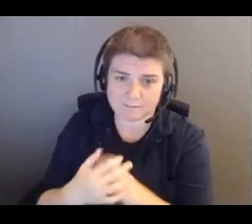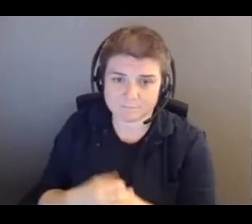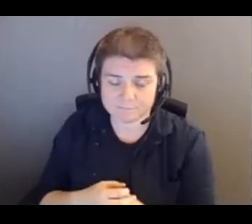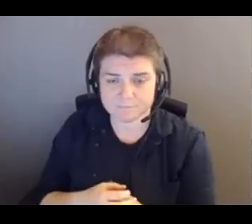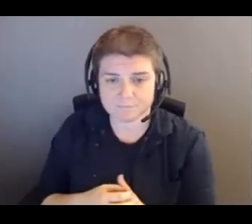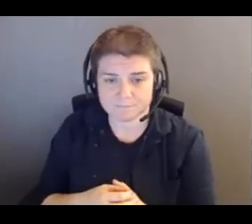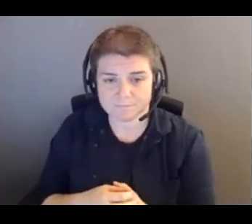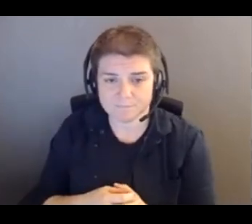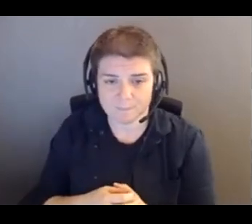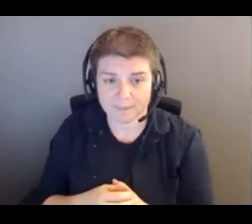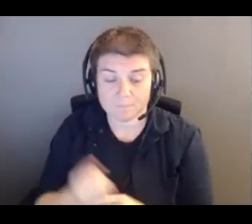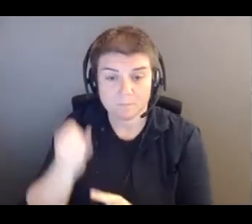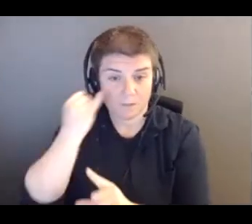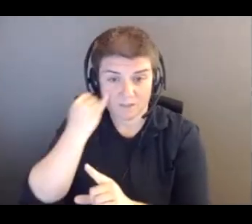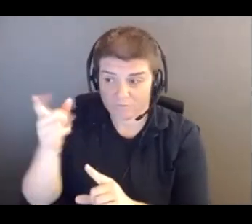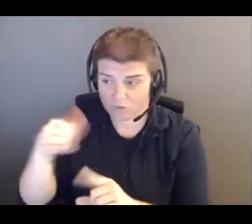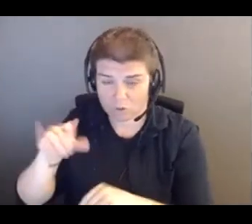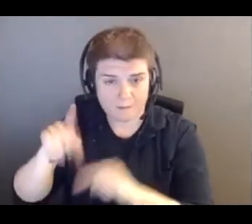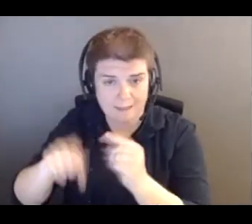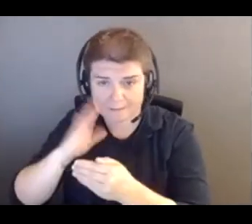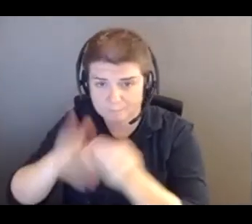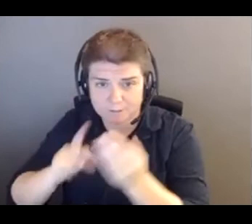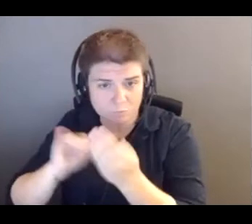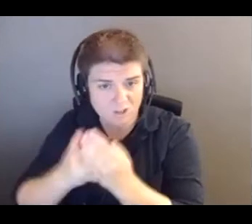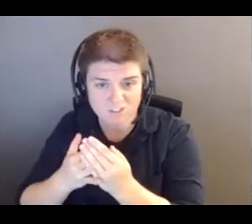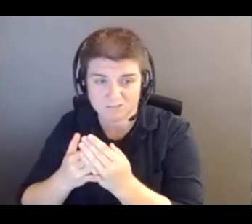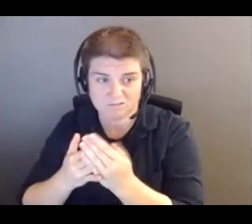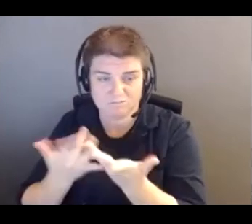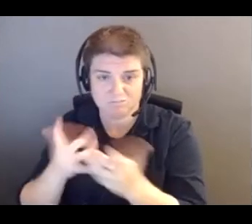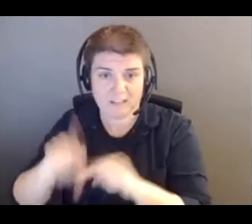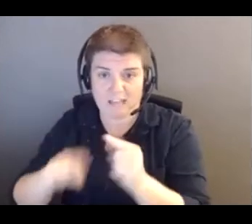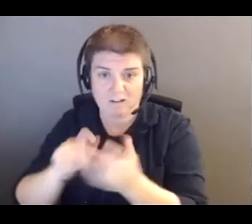are no longer able to complete your project in any form, you will be asked to return your